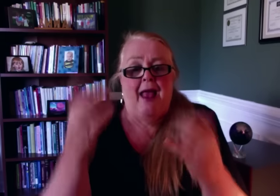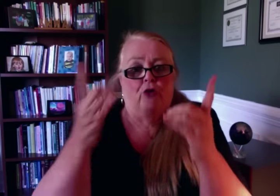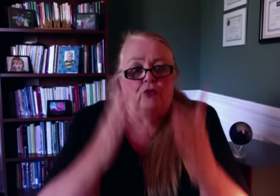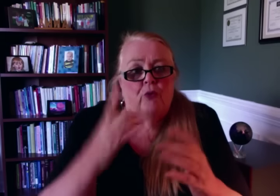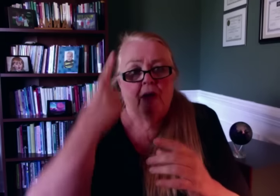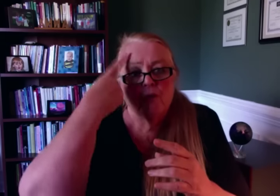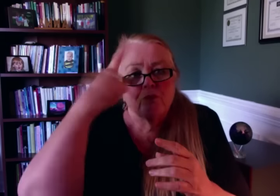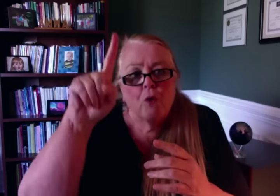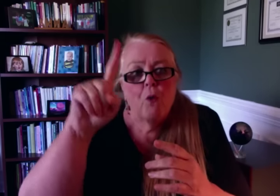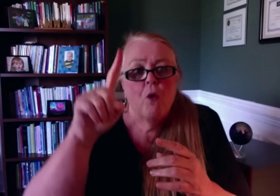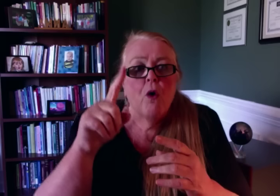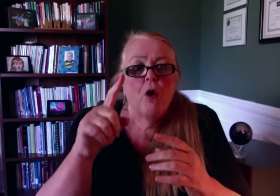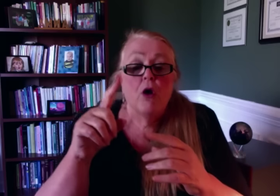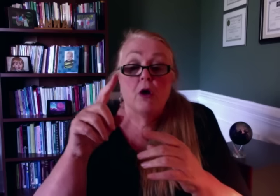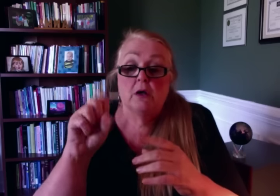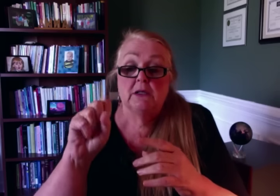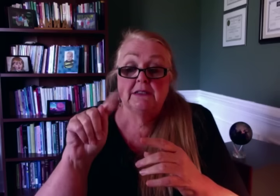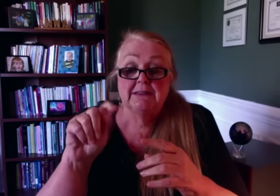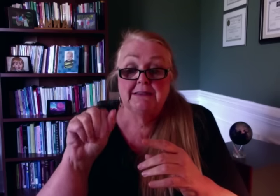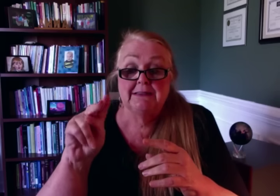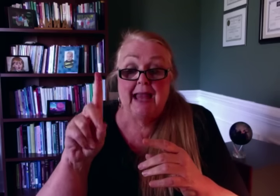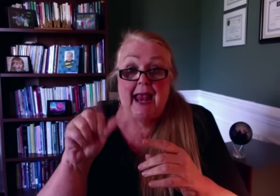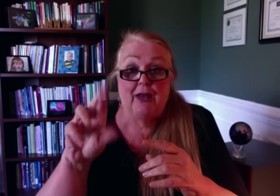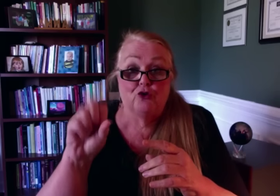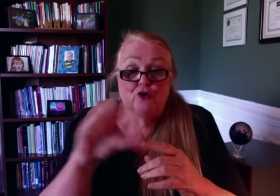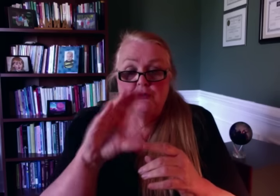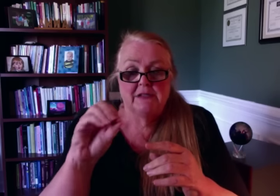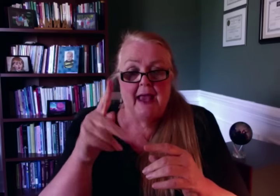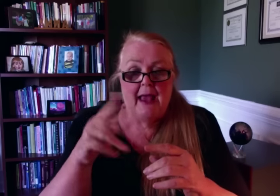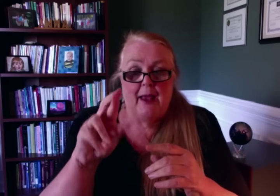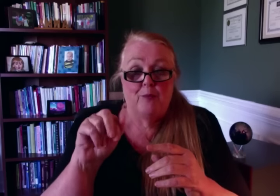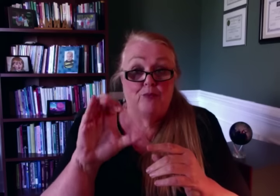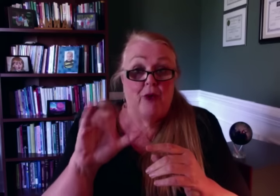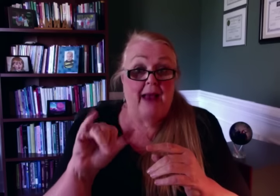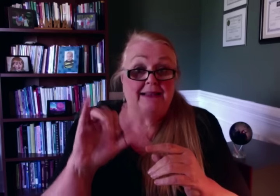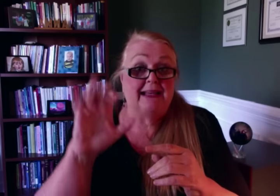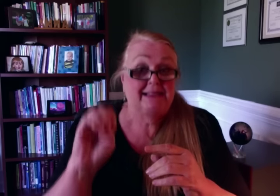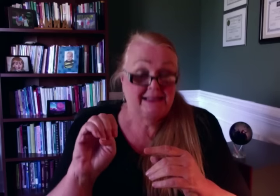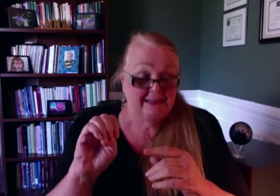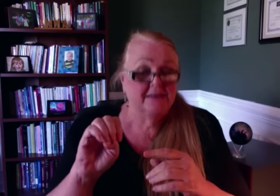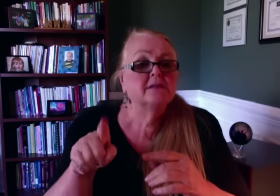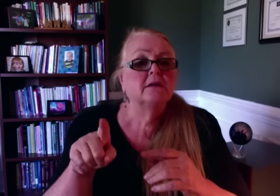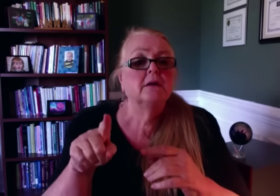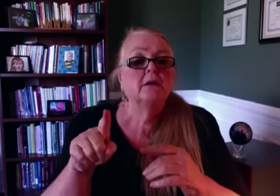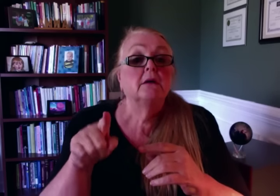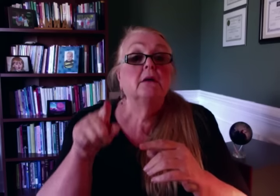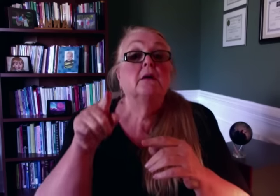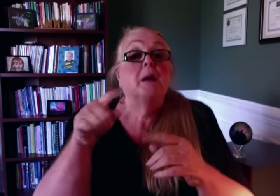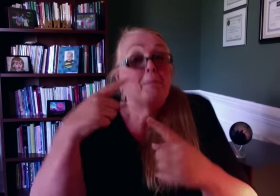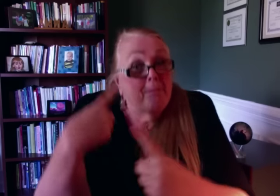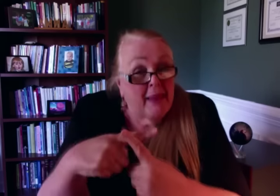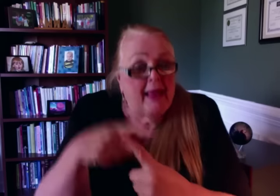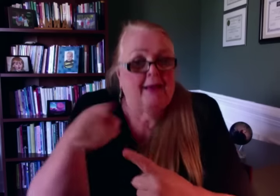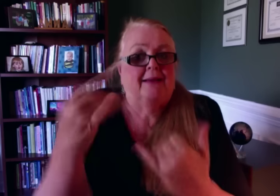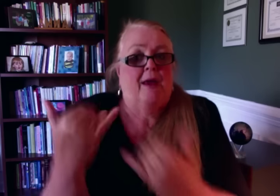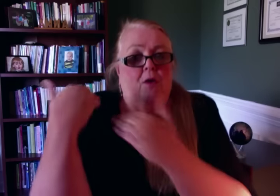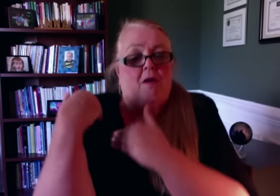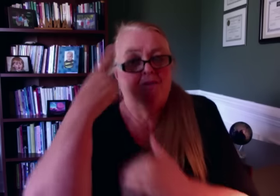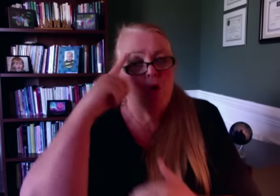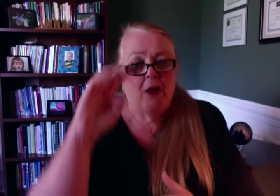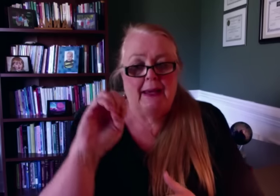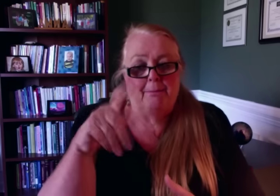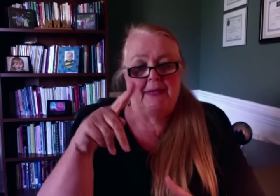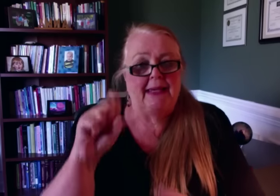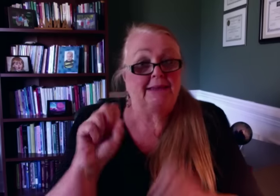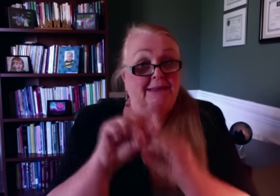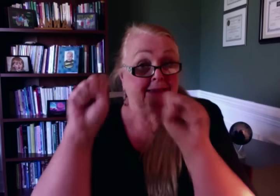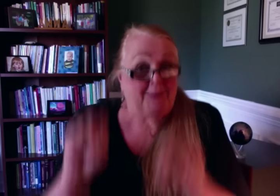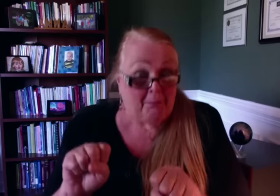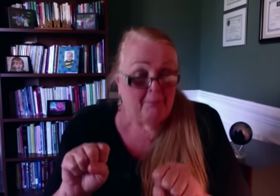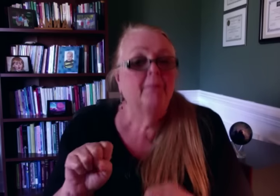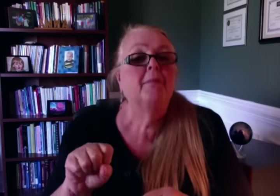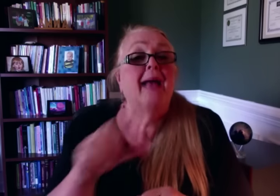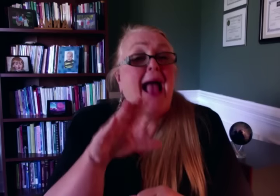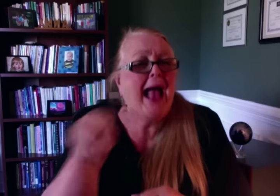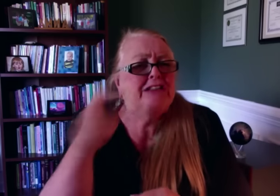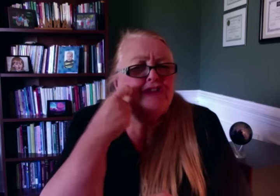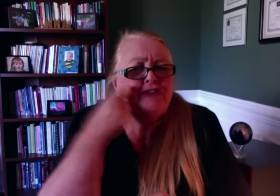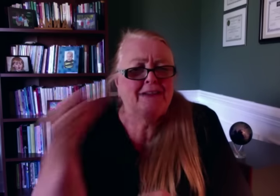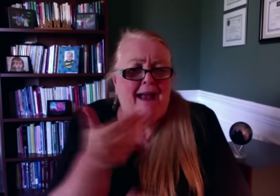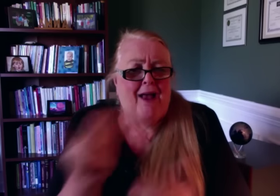Her new title is Director of Standards and Practice, and this includes leadership of the EPS system.